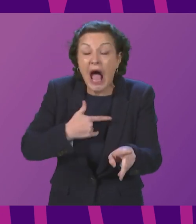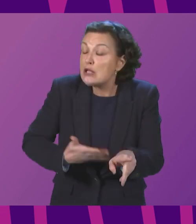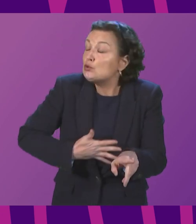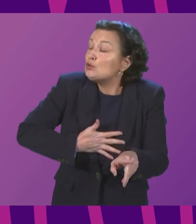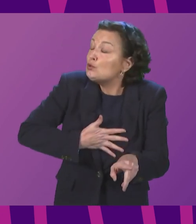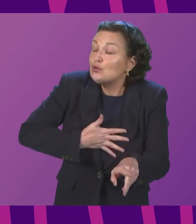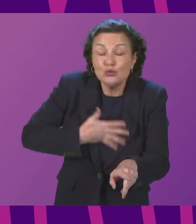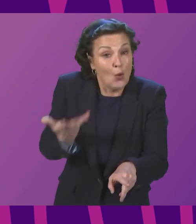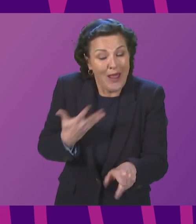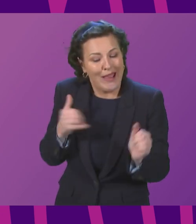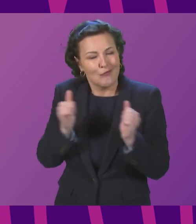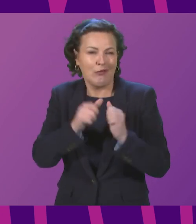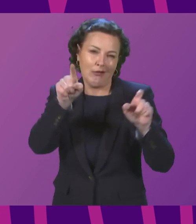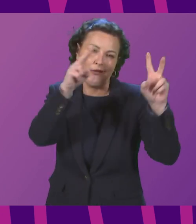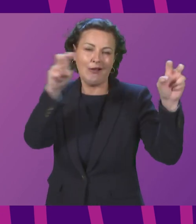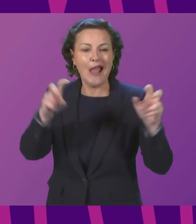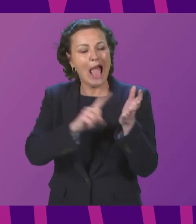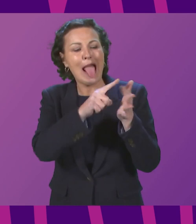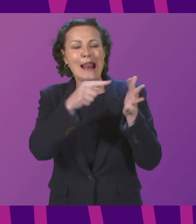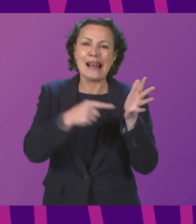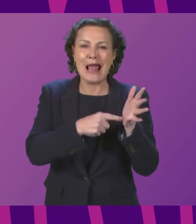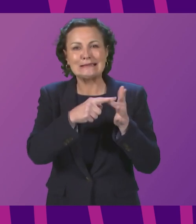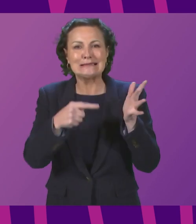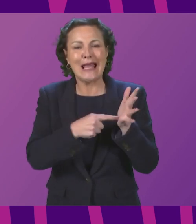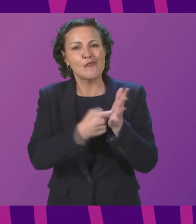try to control and manage it, but we need to find more proportionate and sustainable